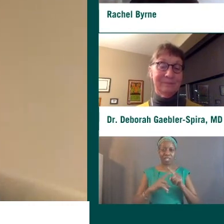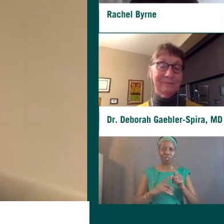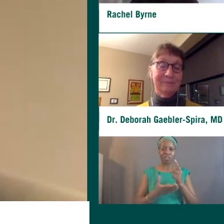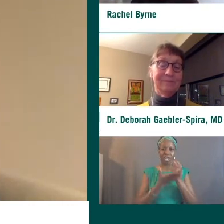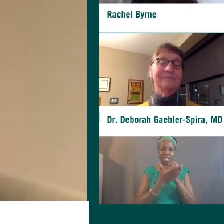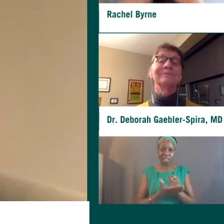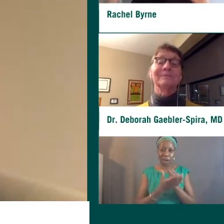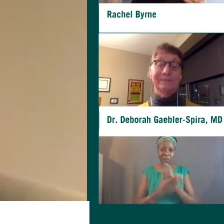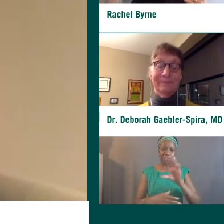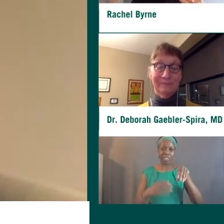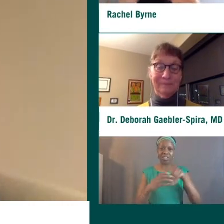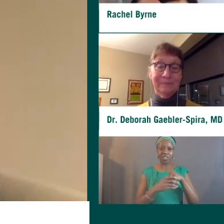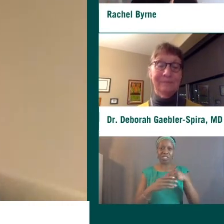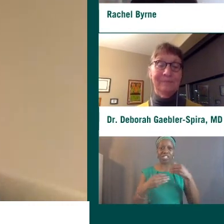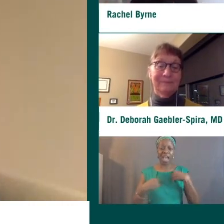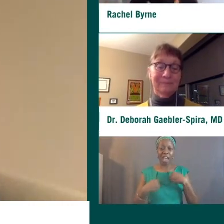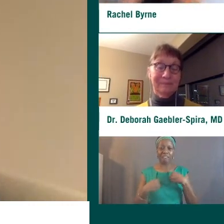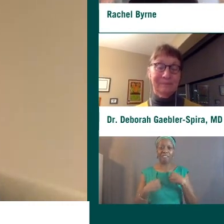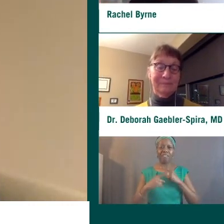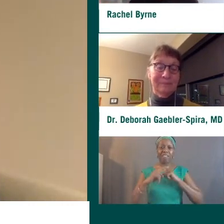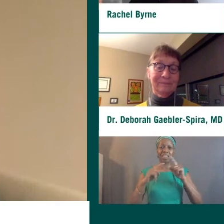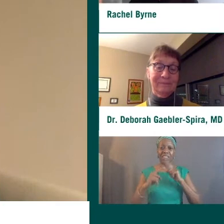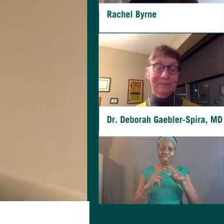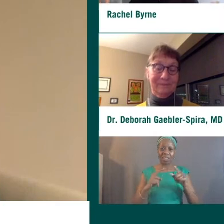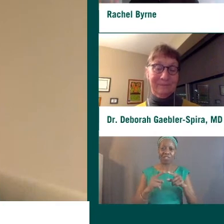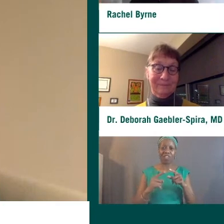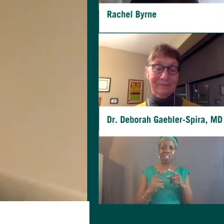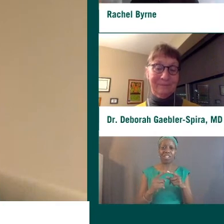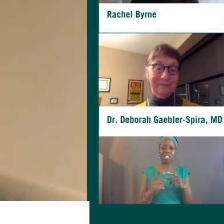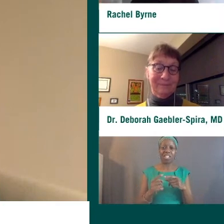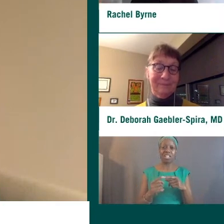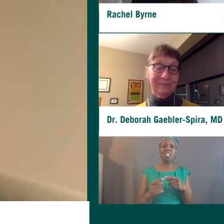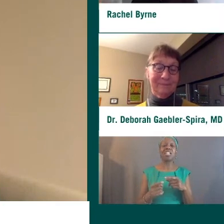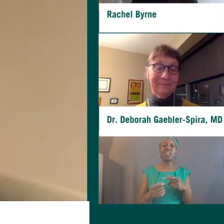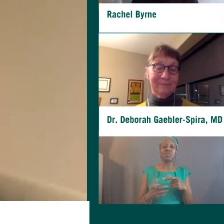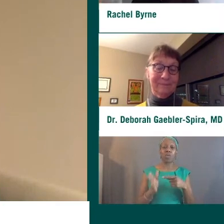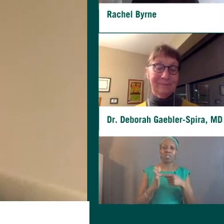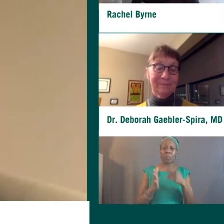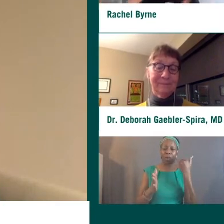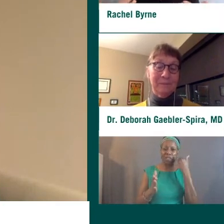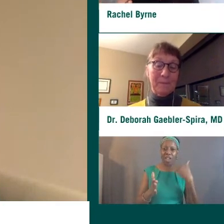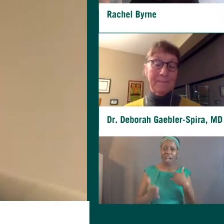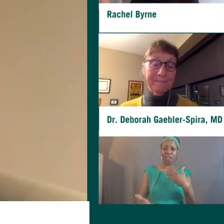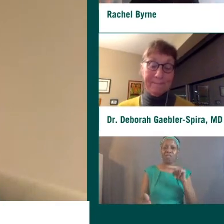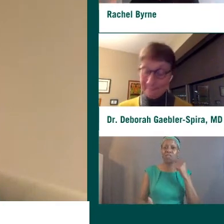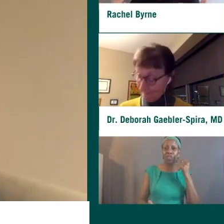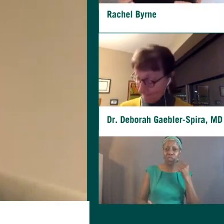I suppose it goes green, means it's got very good level of evidence as Theresa was talking about. Is it a randomized control trial?